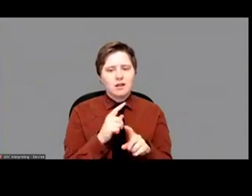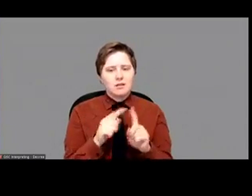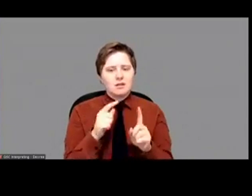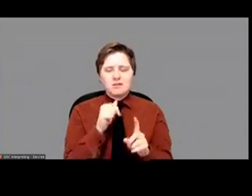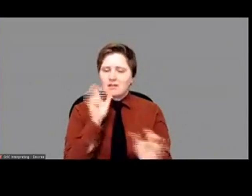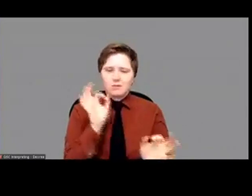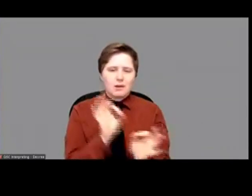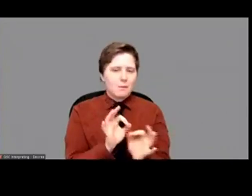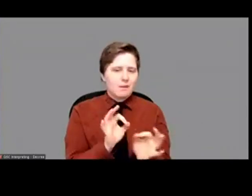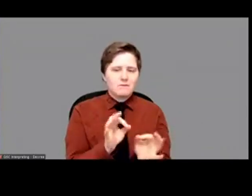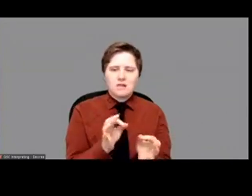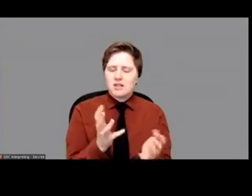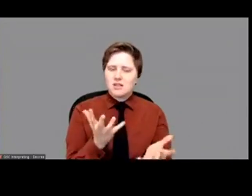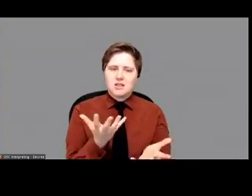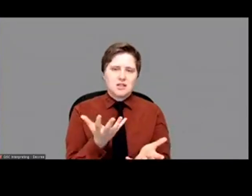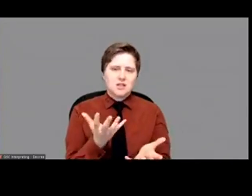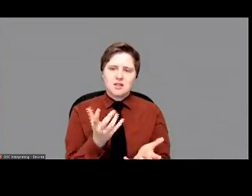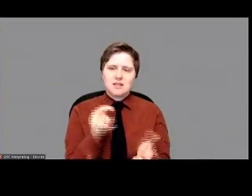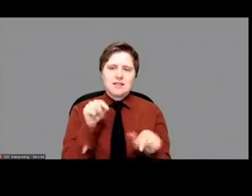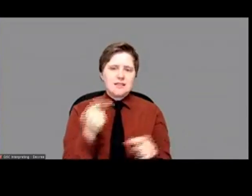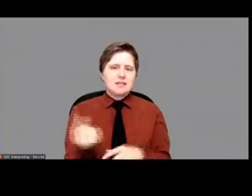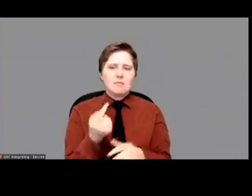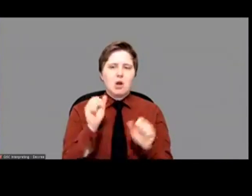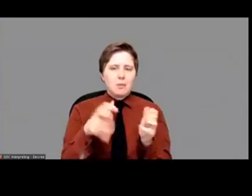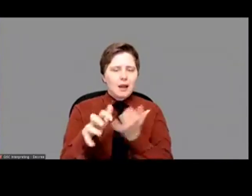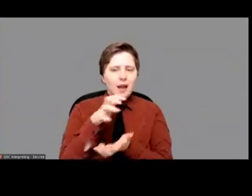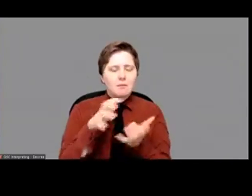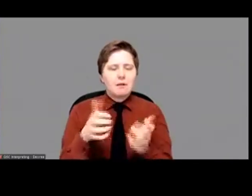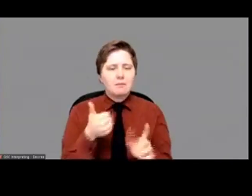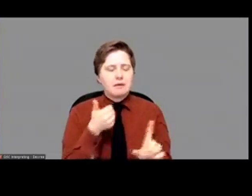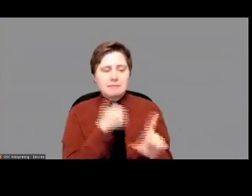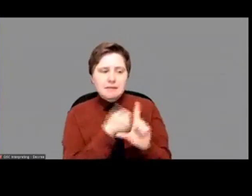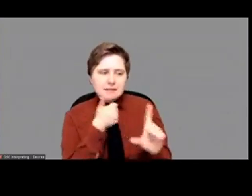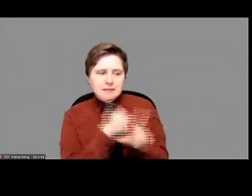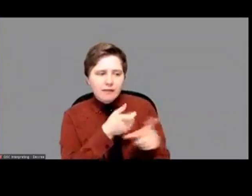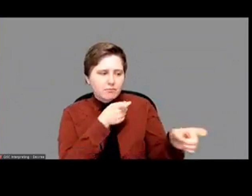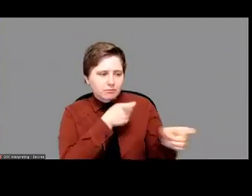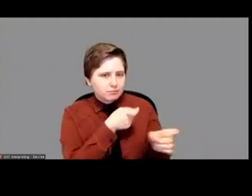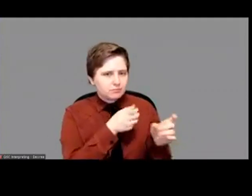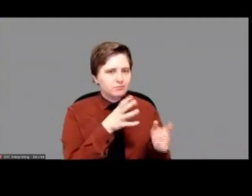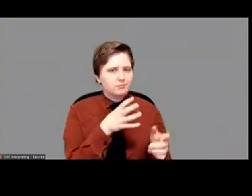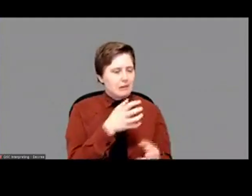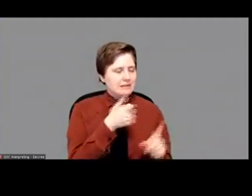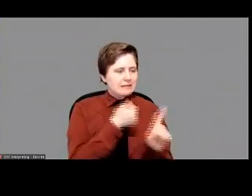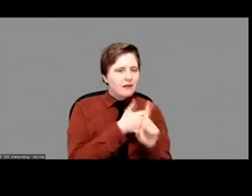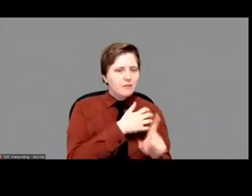I think that this is something that can be, you know, combination of self policed and if necessary.